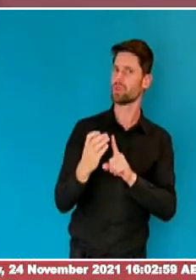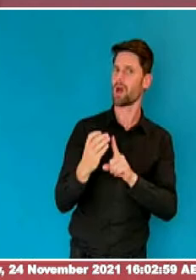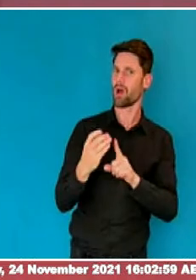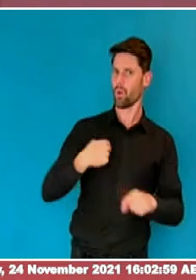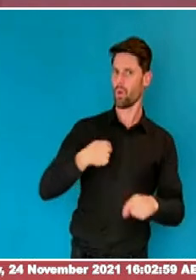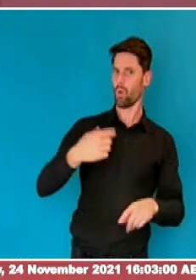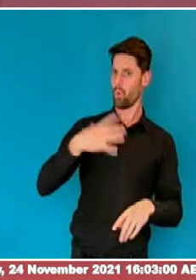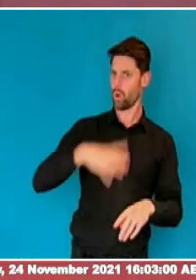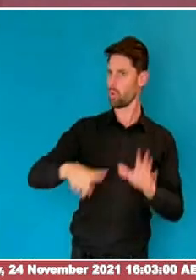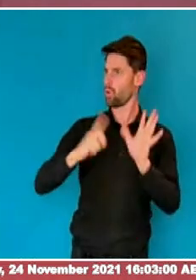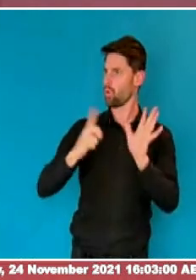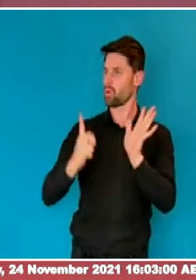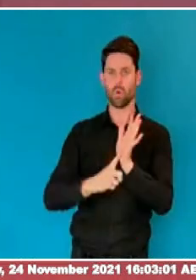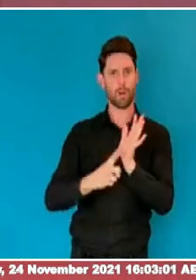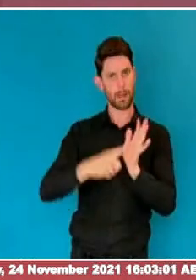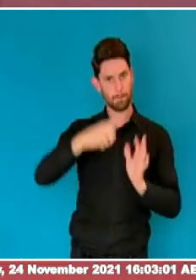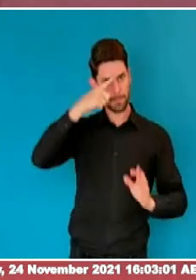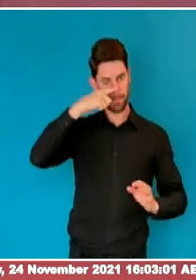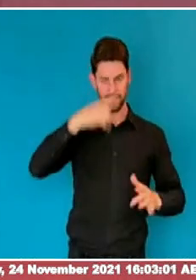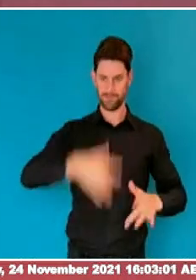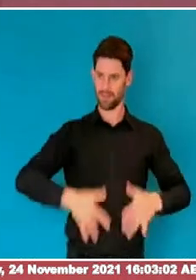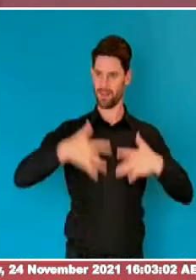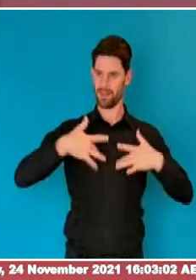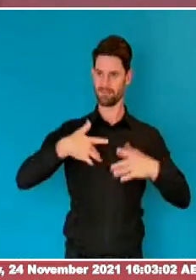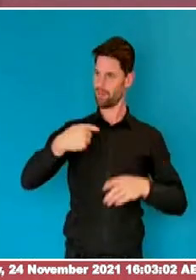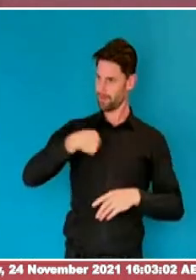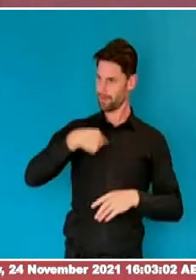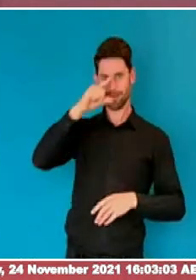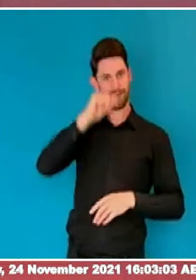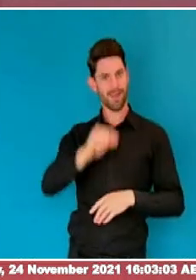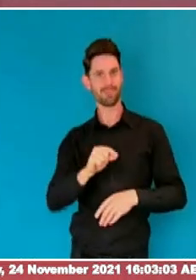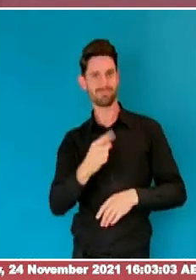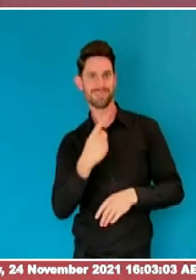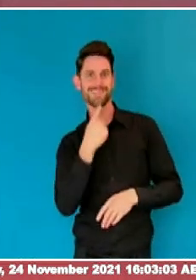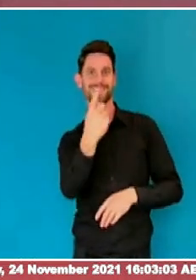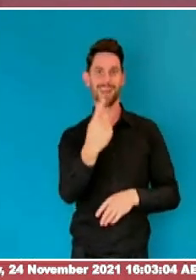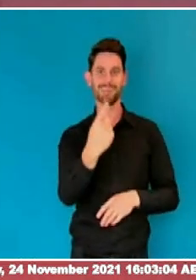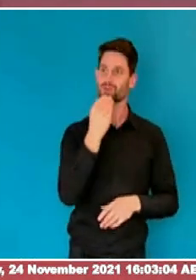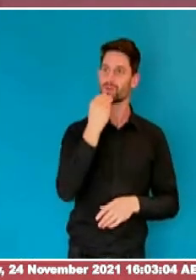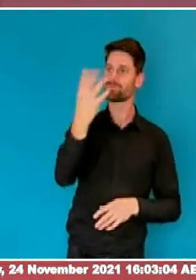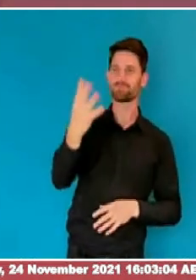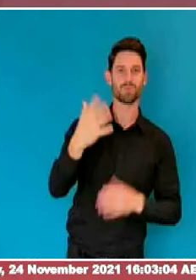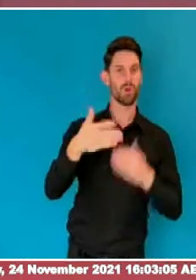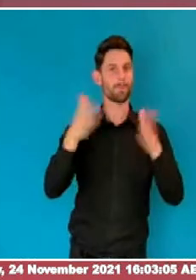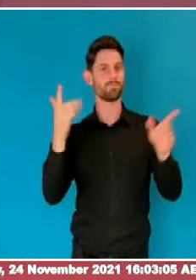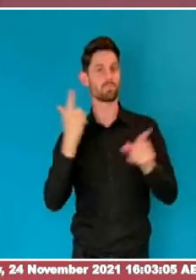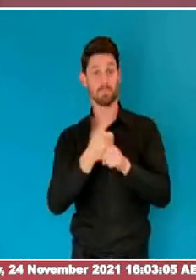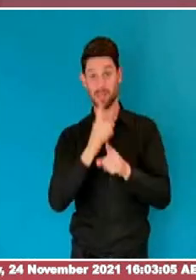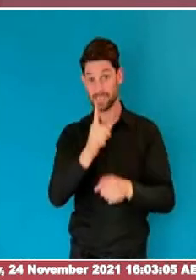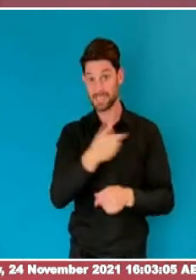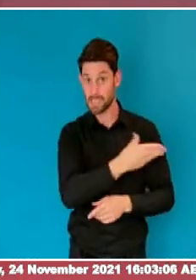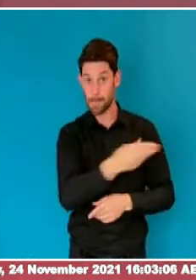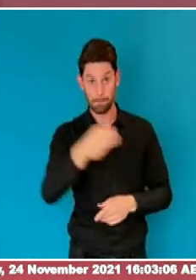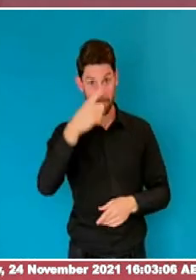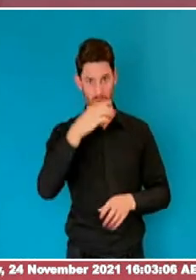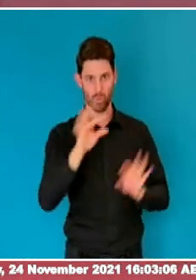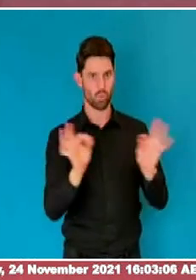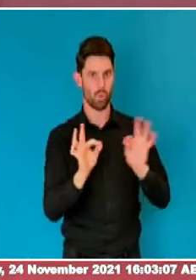everyone to experience, but not everyone will declare in that process whether they